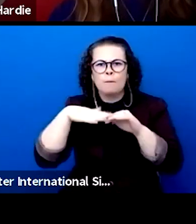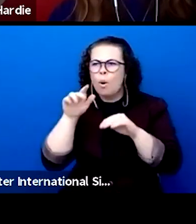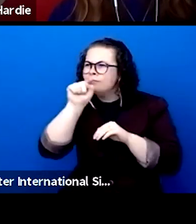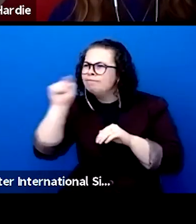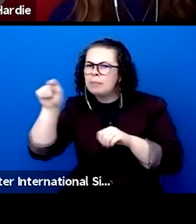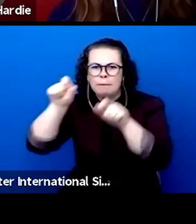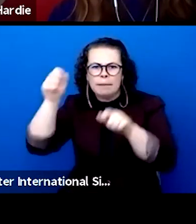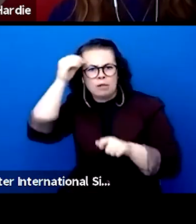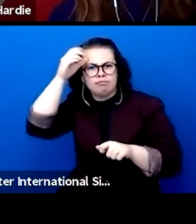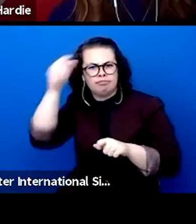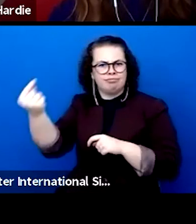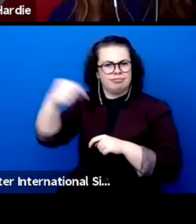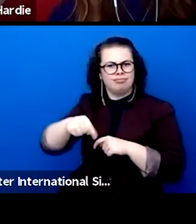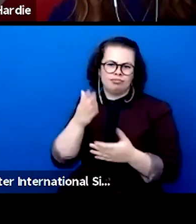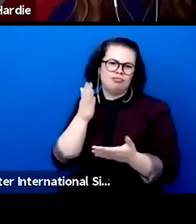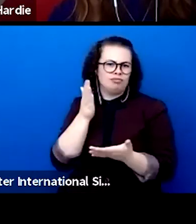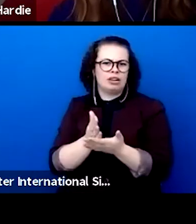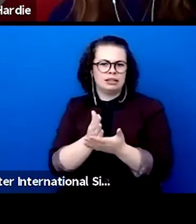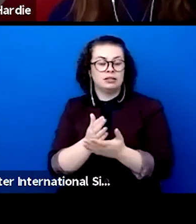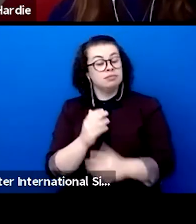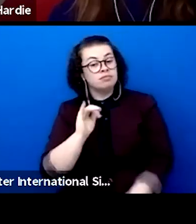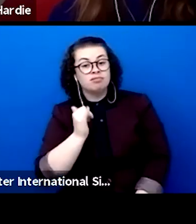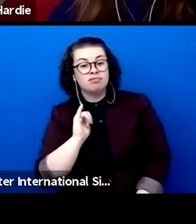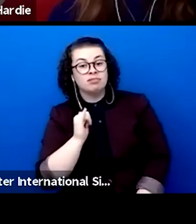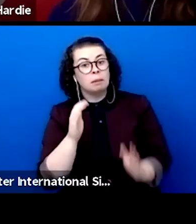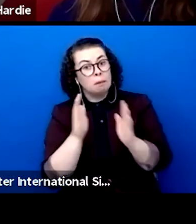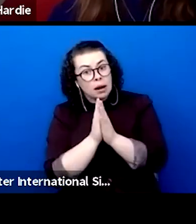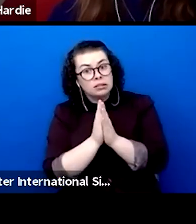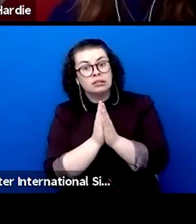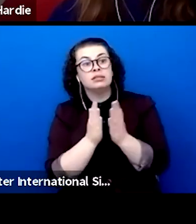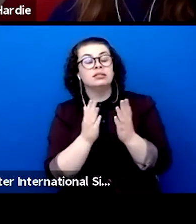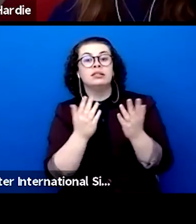the same of course. Also maybe listen to more what the actors you know like if you have a more